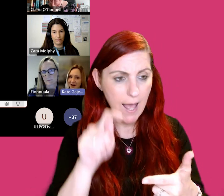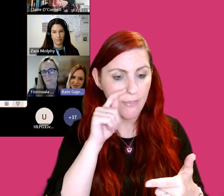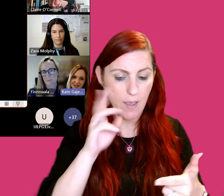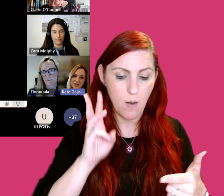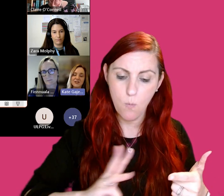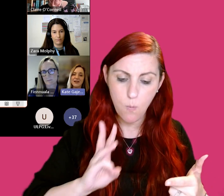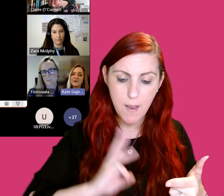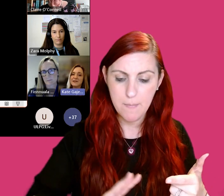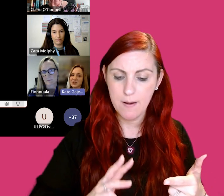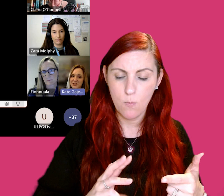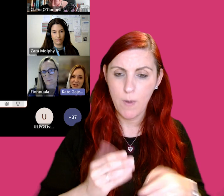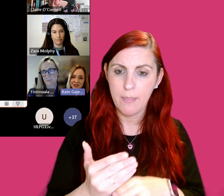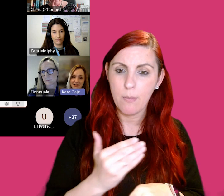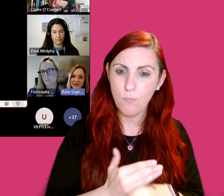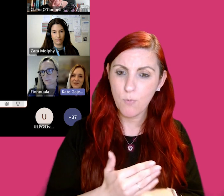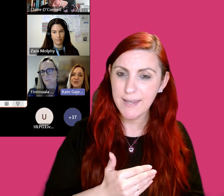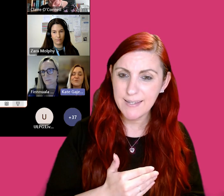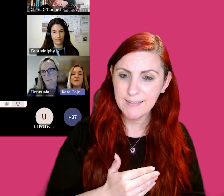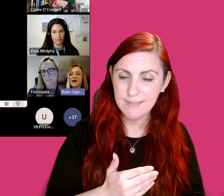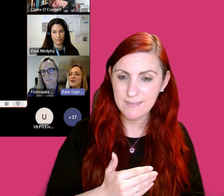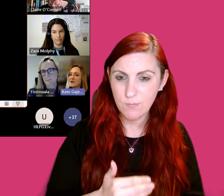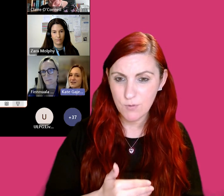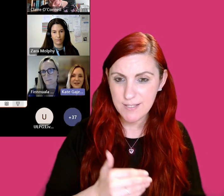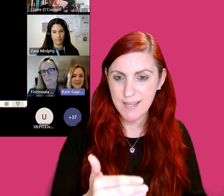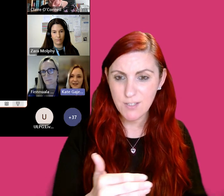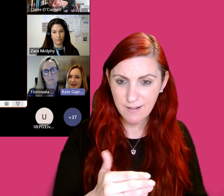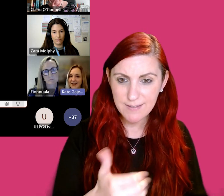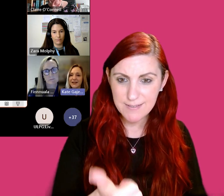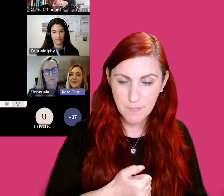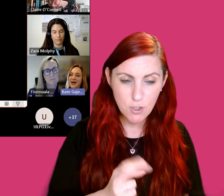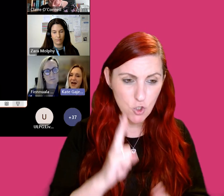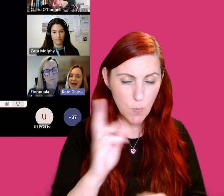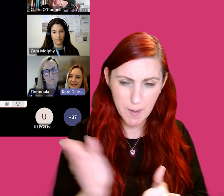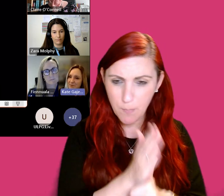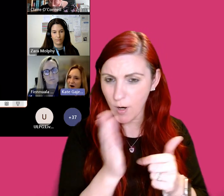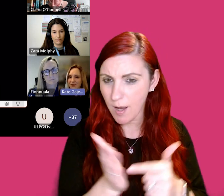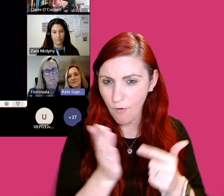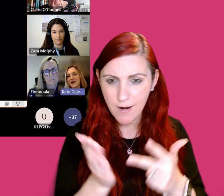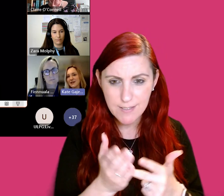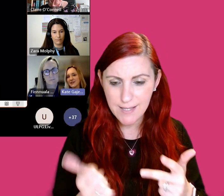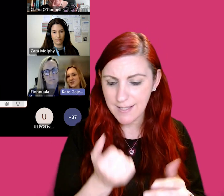pregestational diabetes and gestational diabetes should be prioritized in any any policy-making